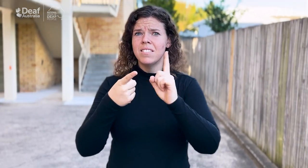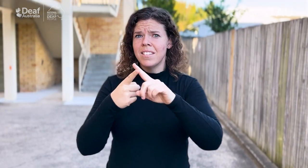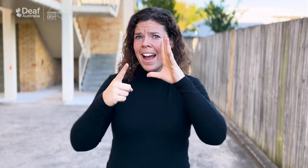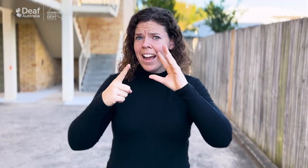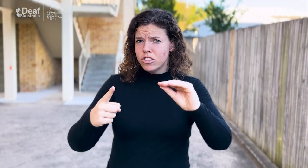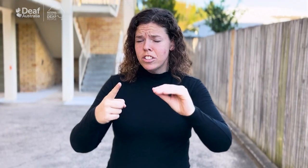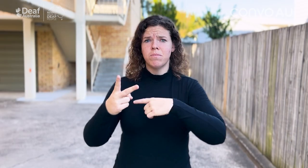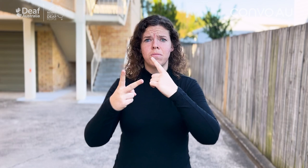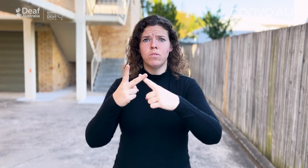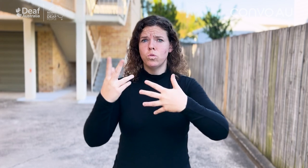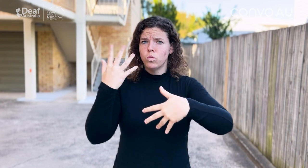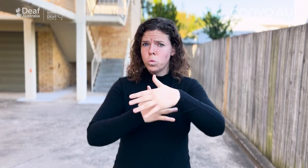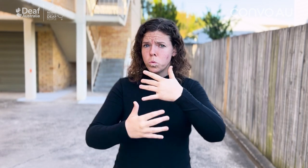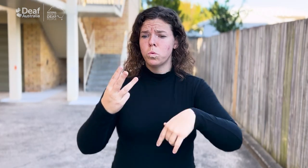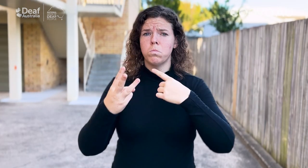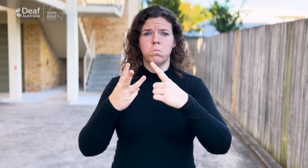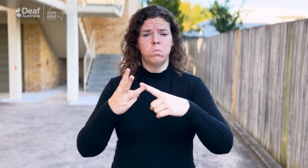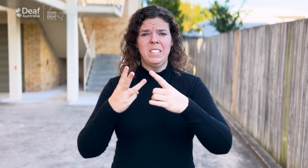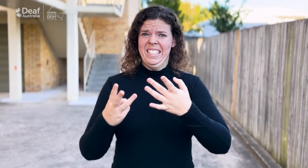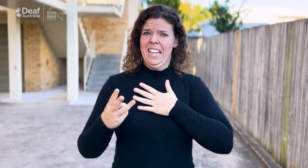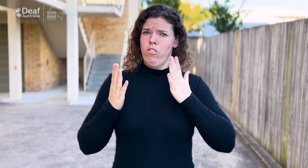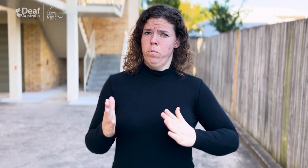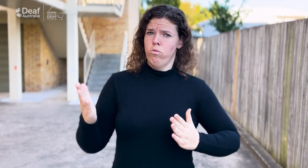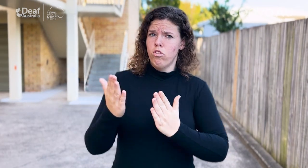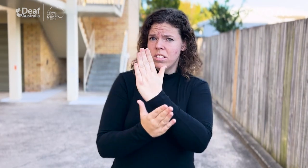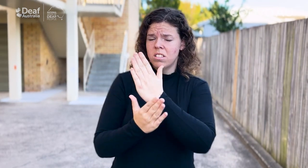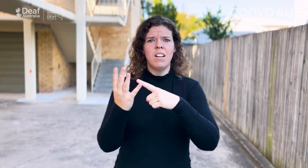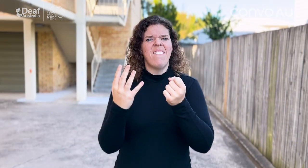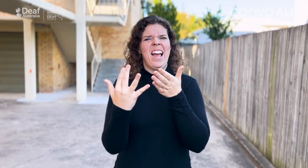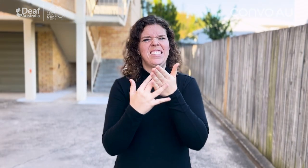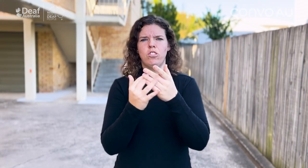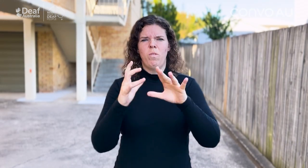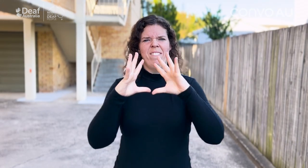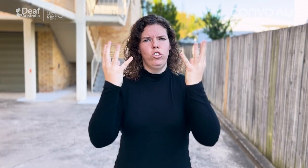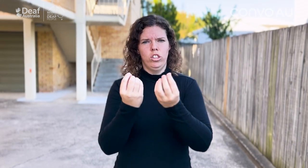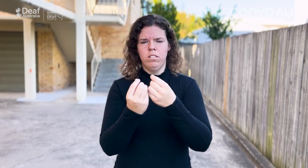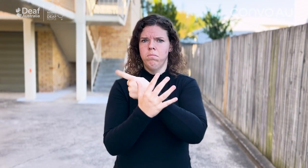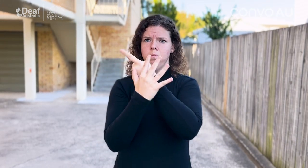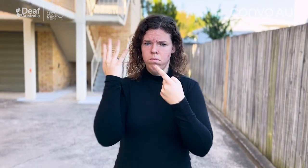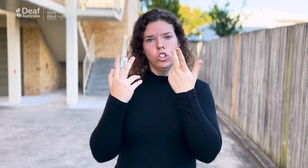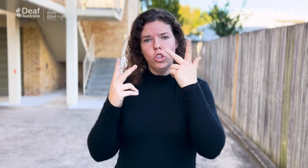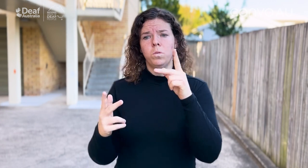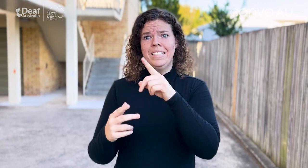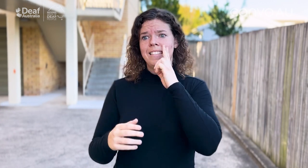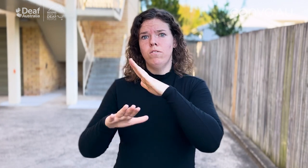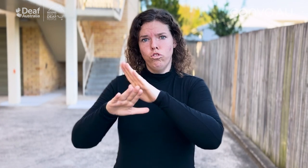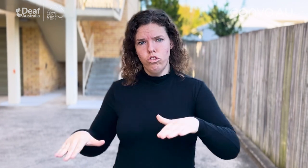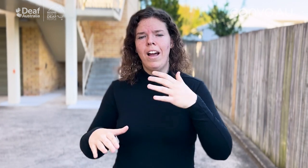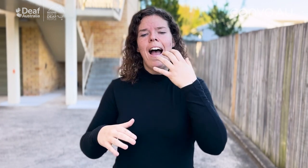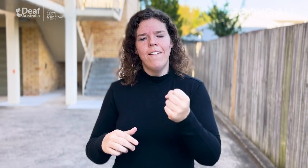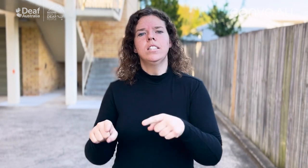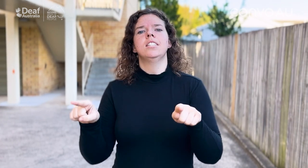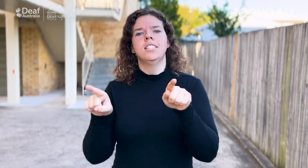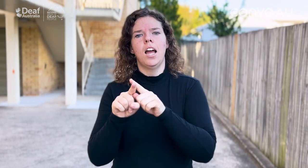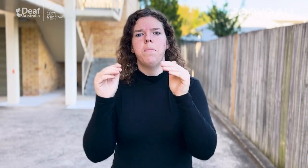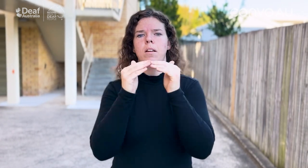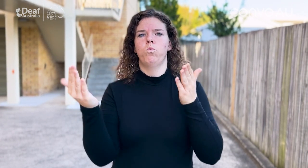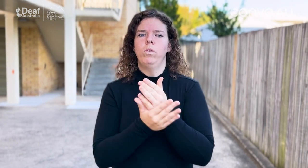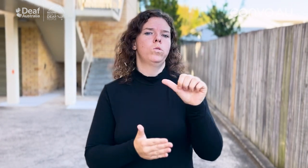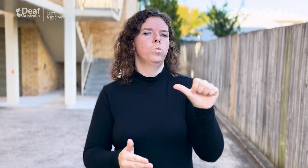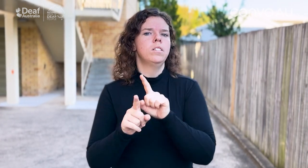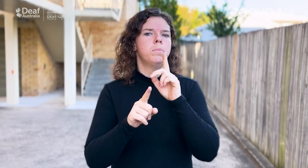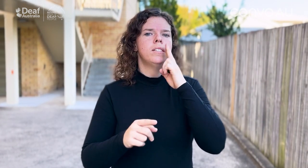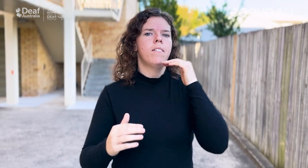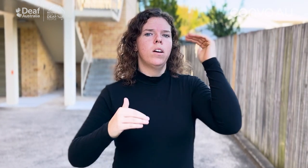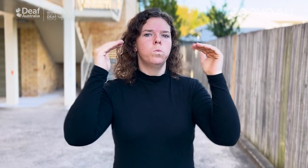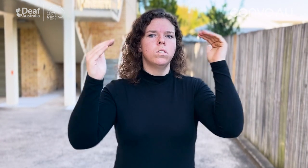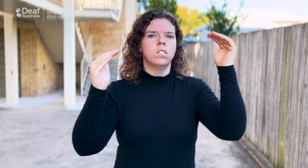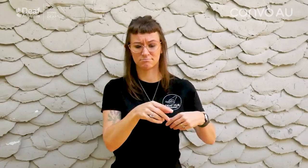are there to show that deaf children have the same, equal rights as deaf adults when it comes to things like education, social interactions, access and more.